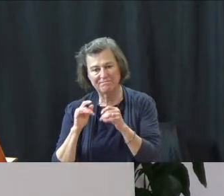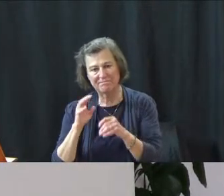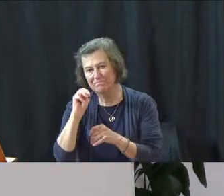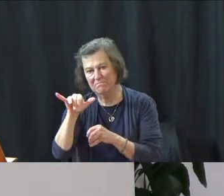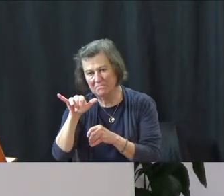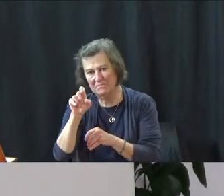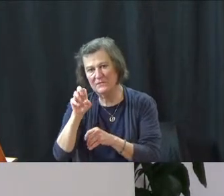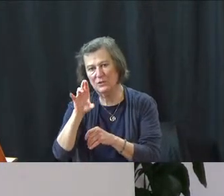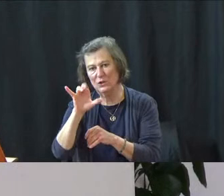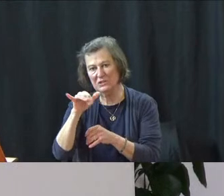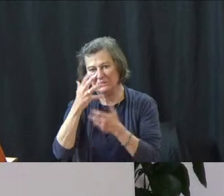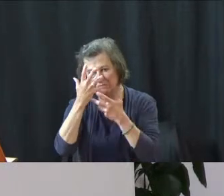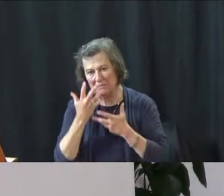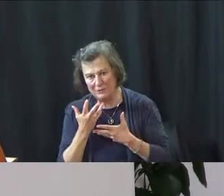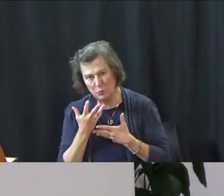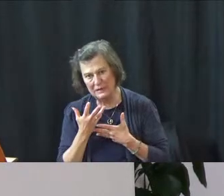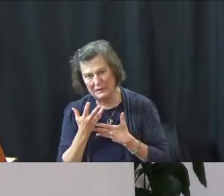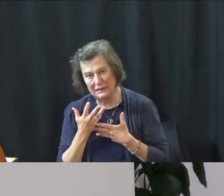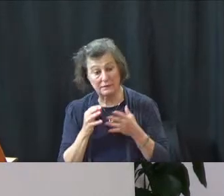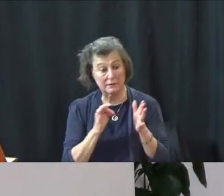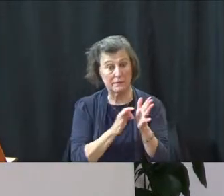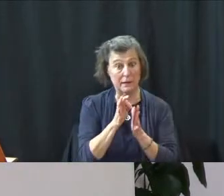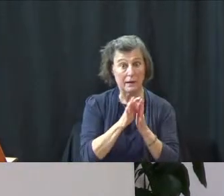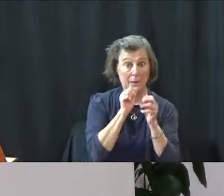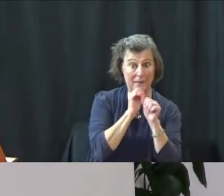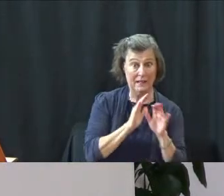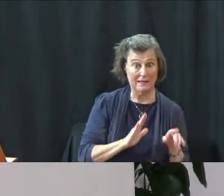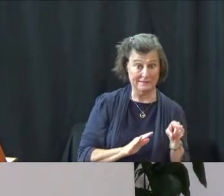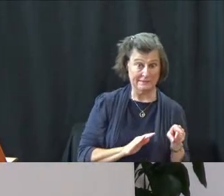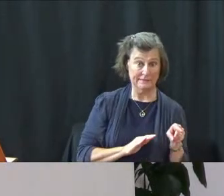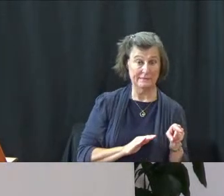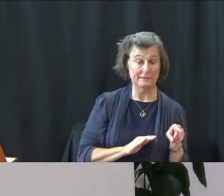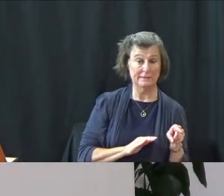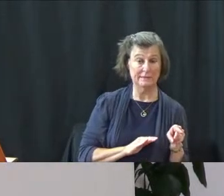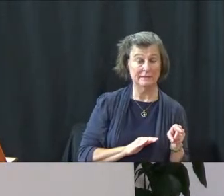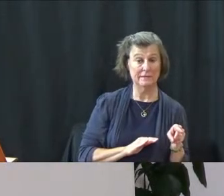Count your blessings.